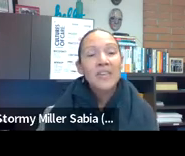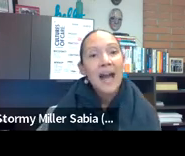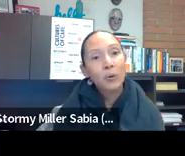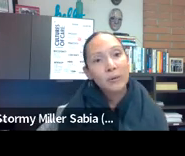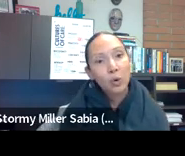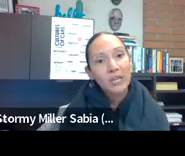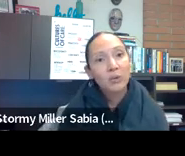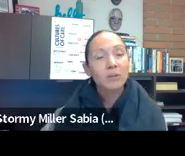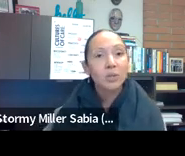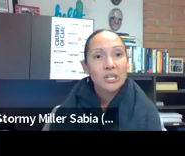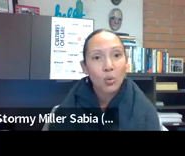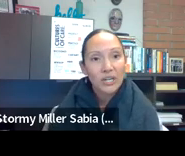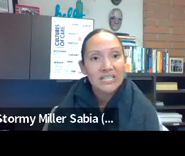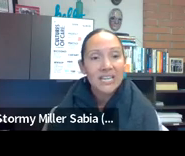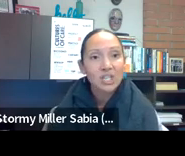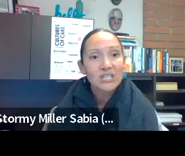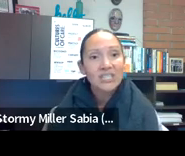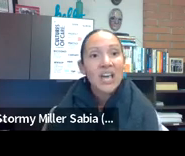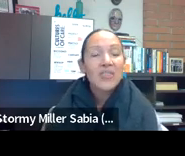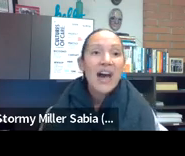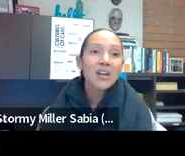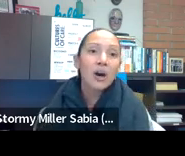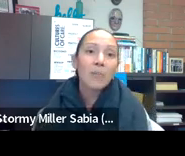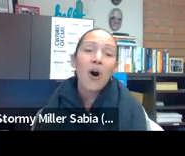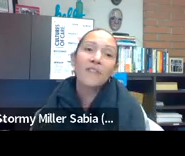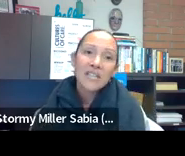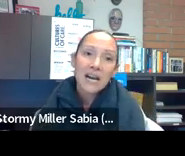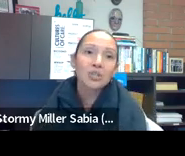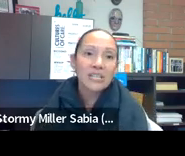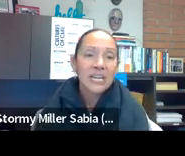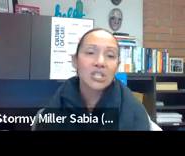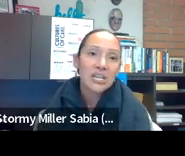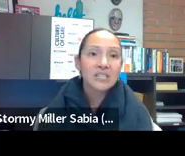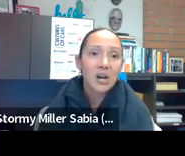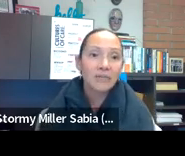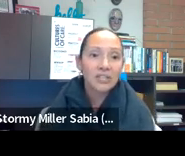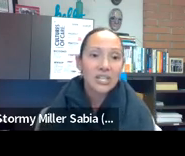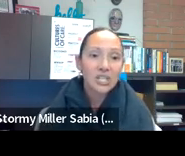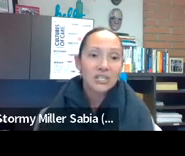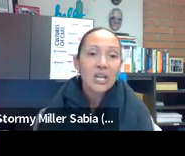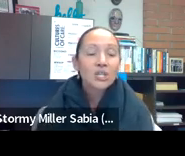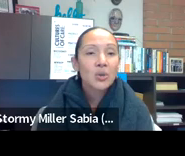Then how are we working with community organizations that often times are engaging in these conversations?